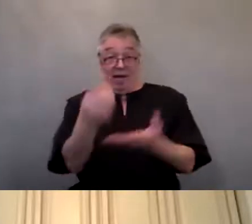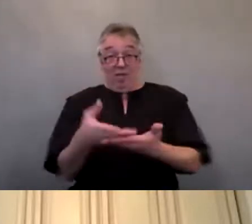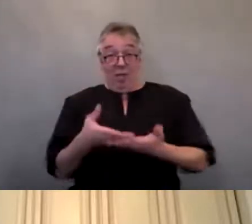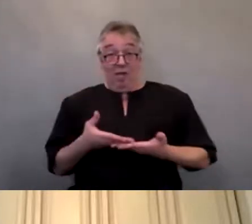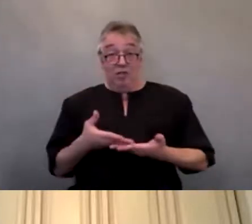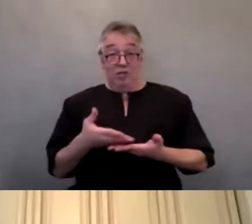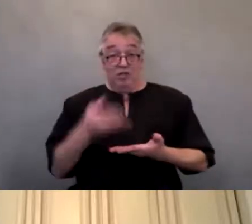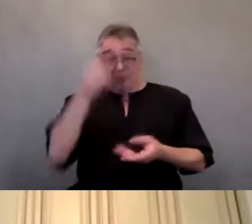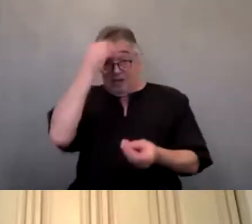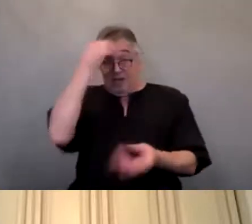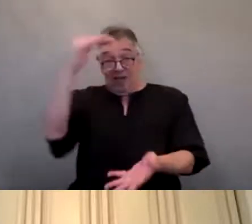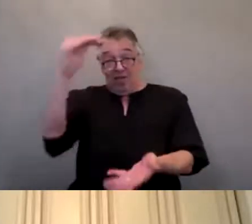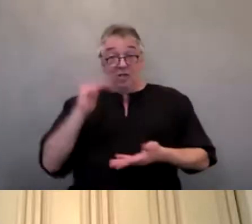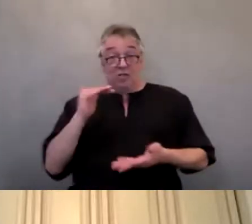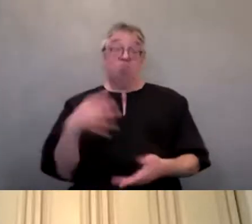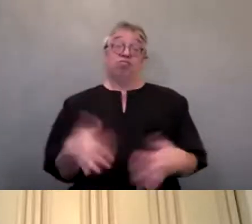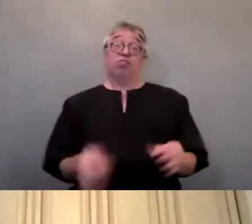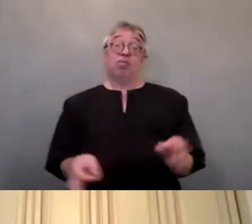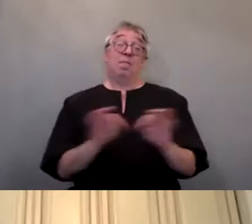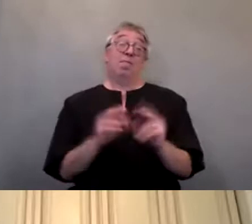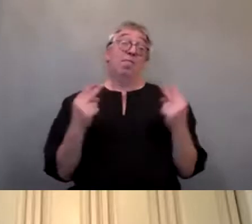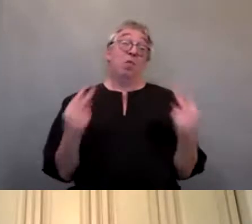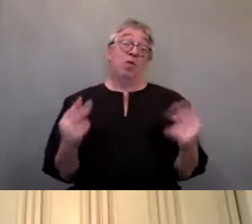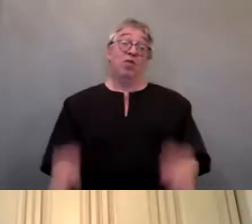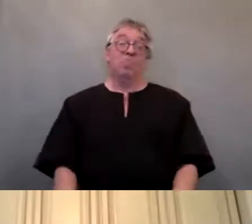, Lise. Very nice presentation and